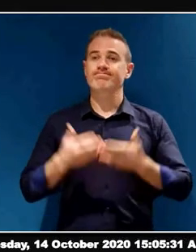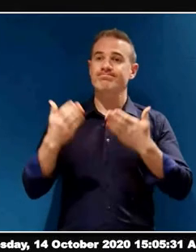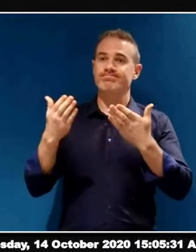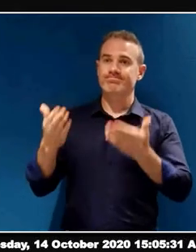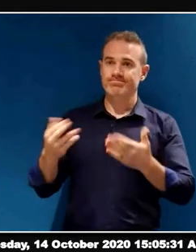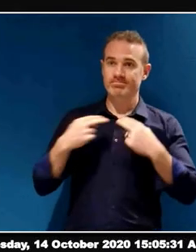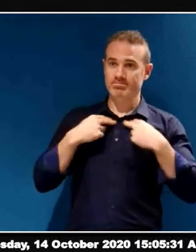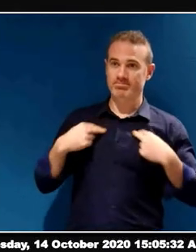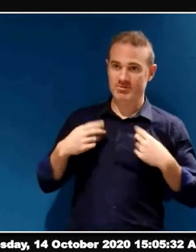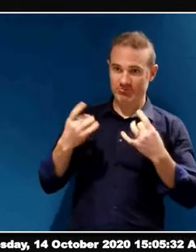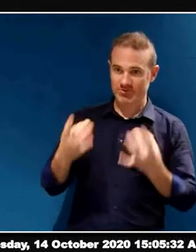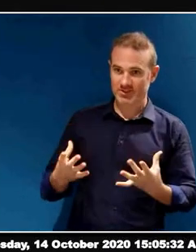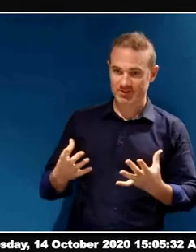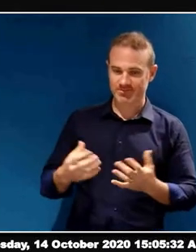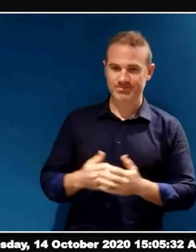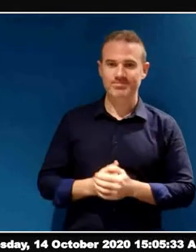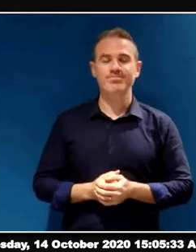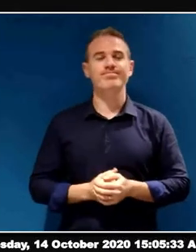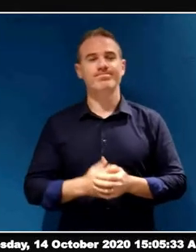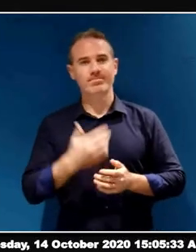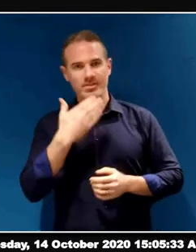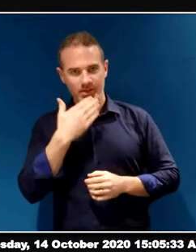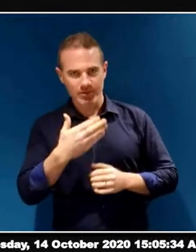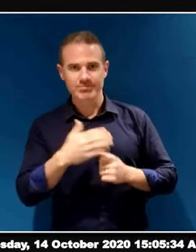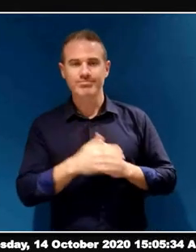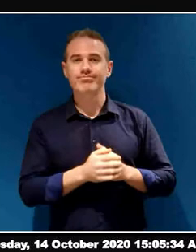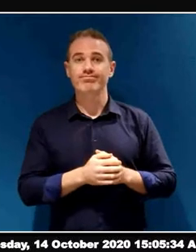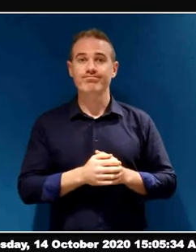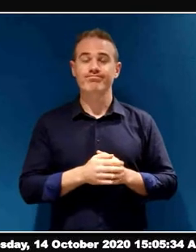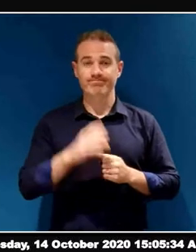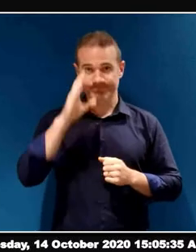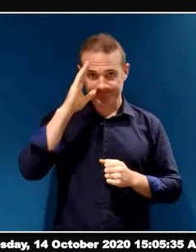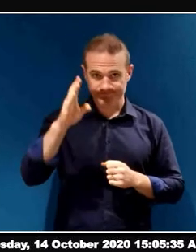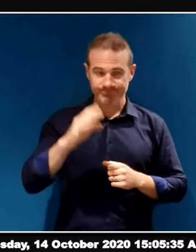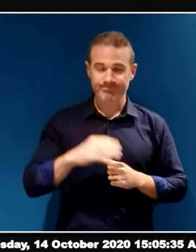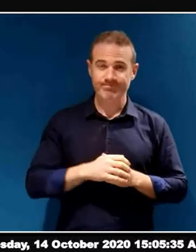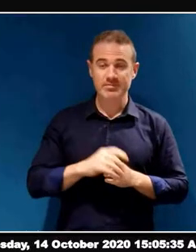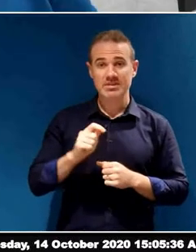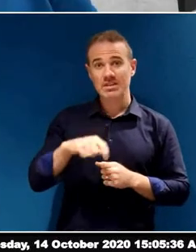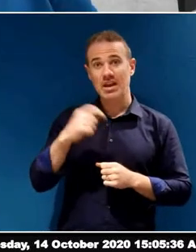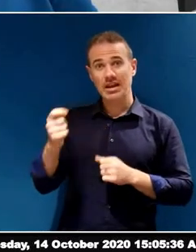Good afternoon. The next witness is Associate Professor Shiralee Poed, and I apologise I've been